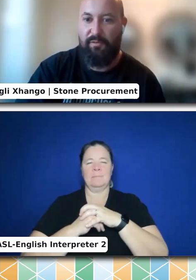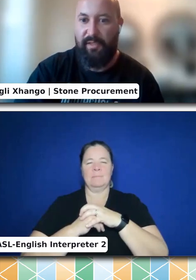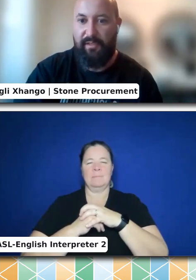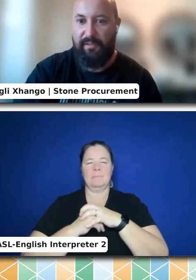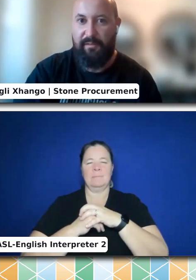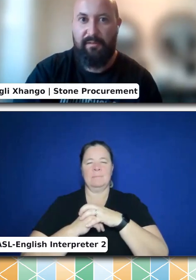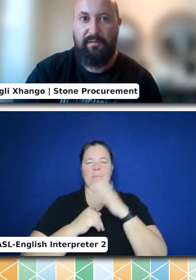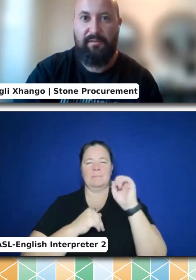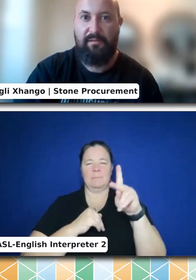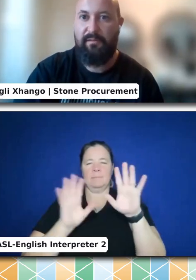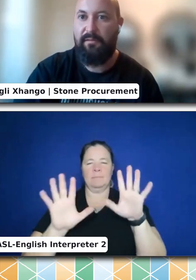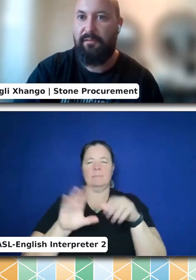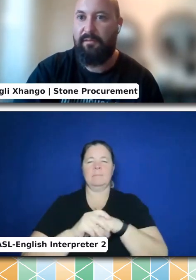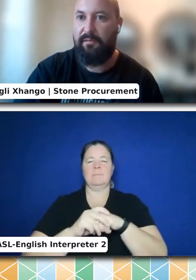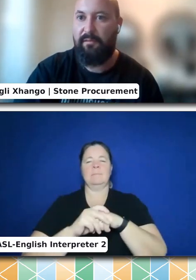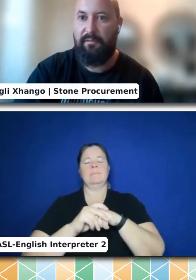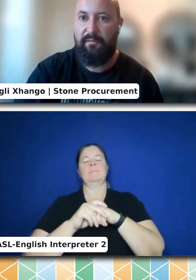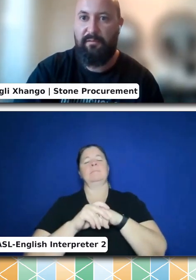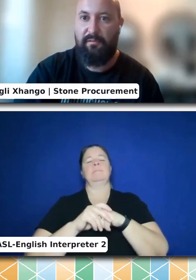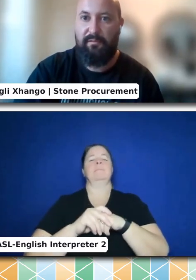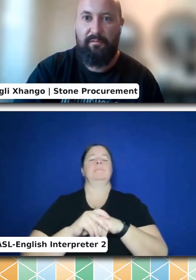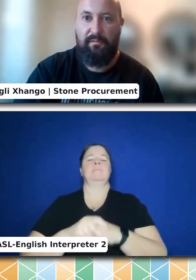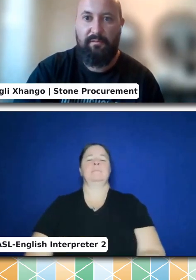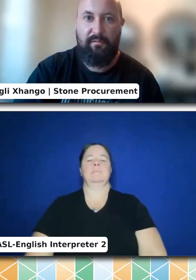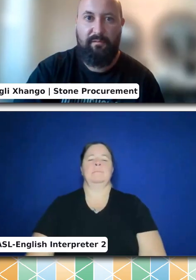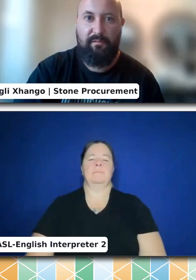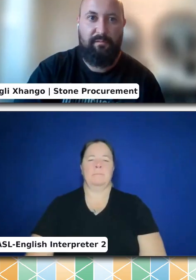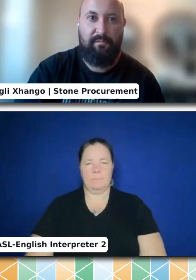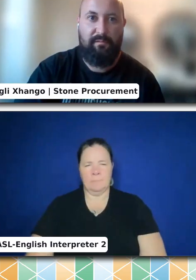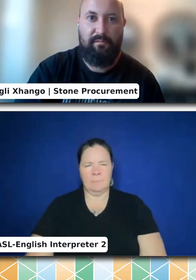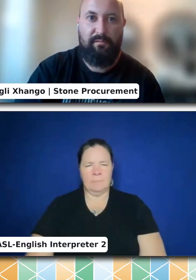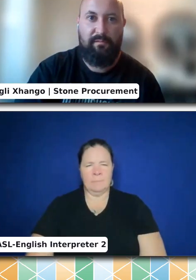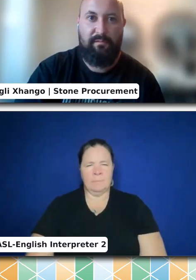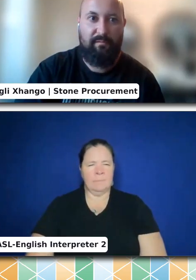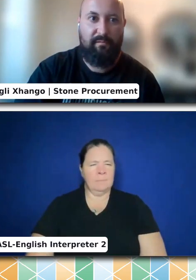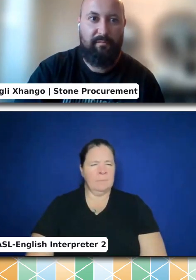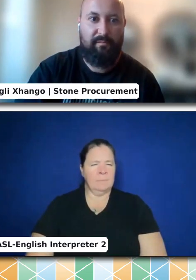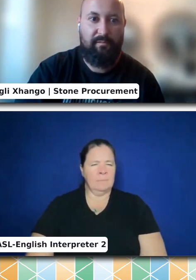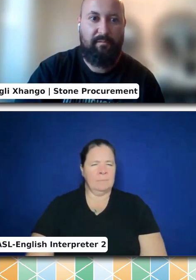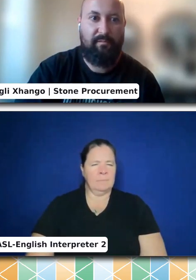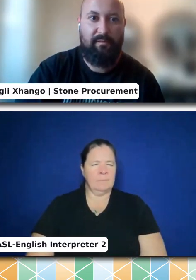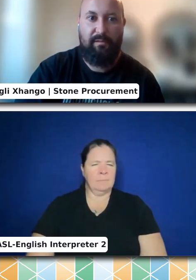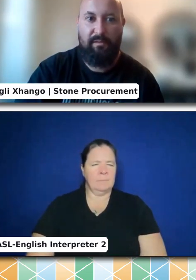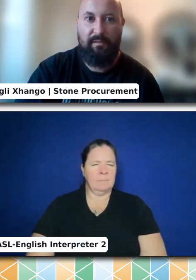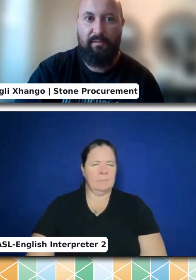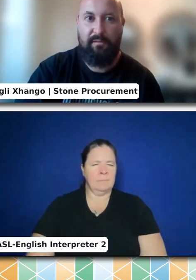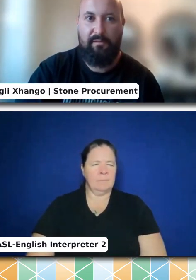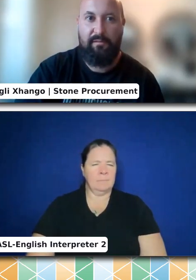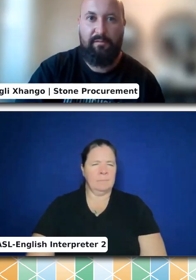Okay.